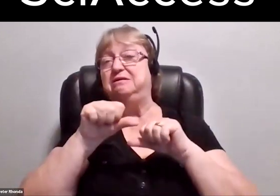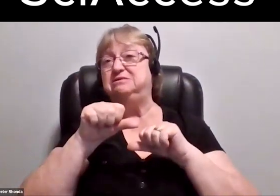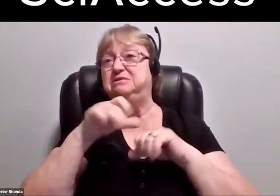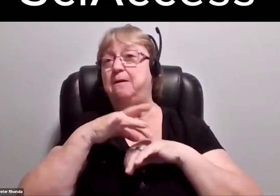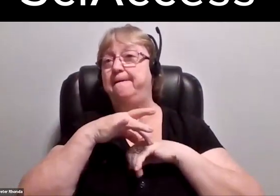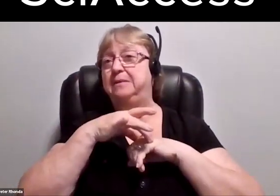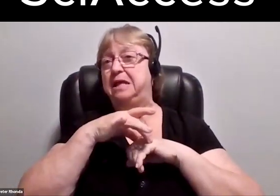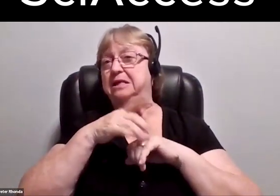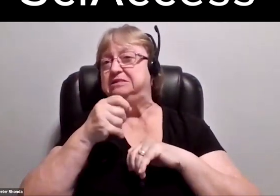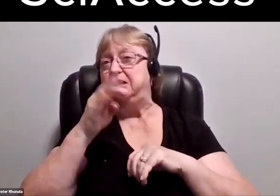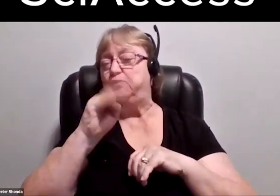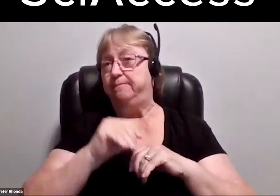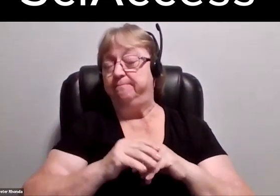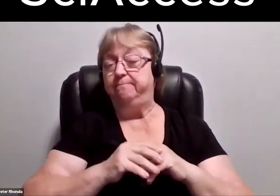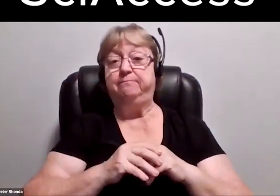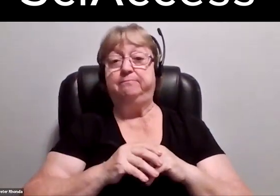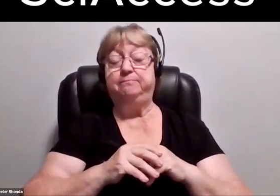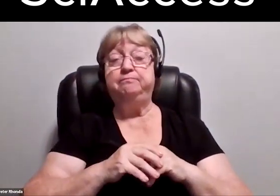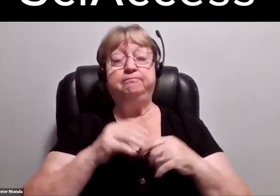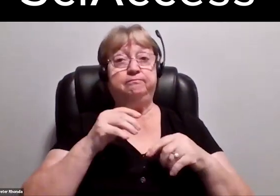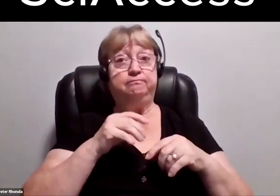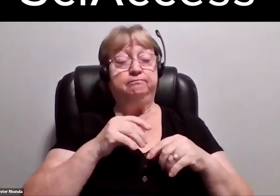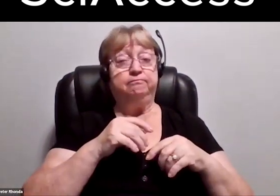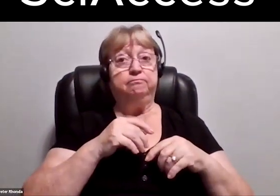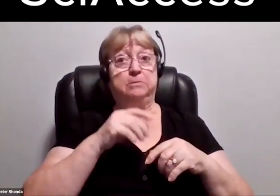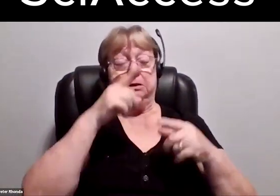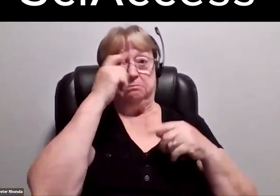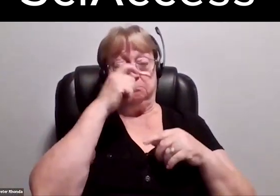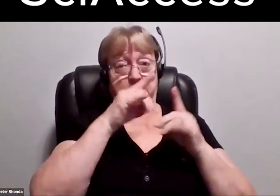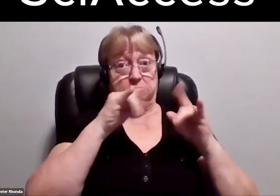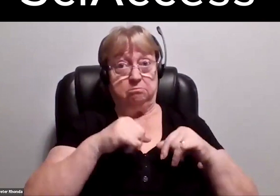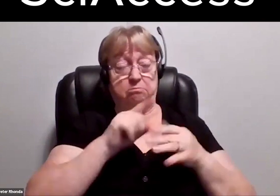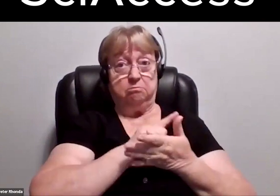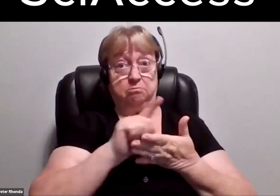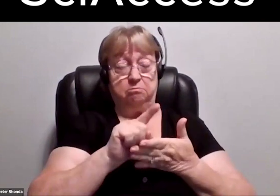Summer camps are a week long. We have 5 to 20 students with visual impairments.